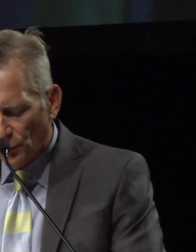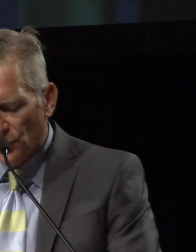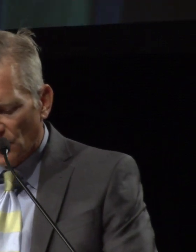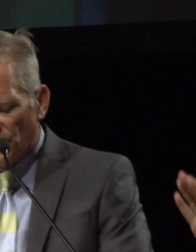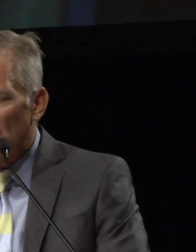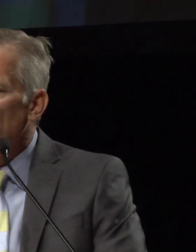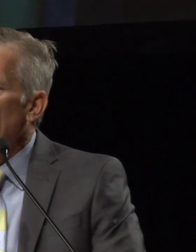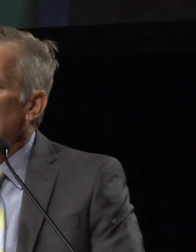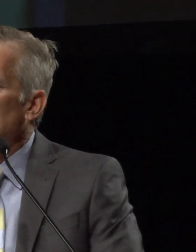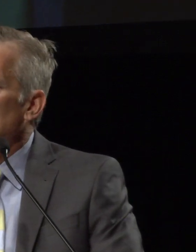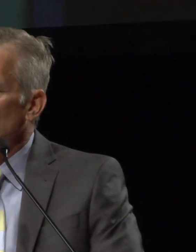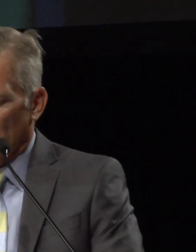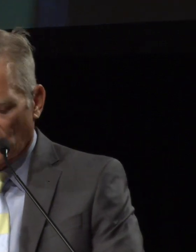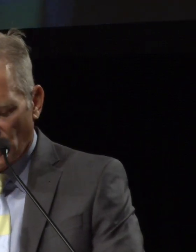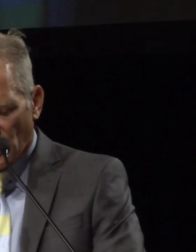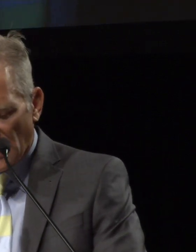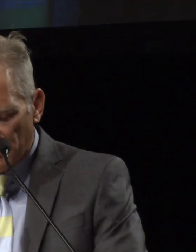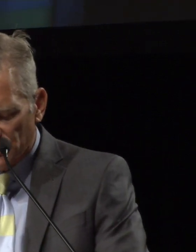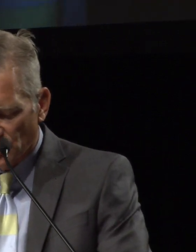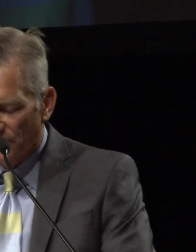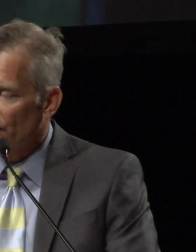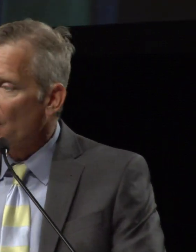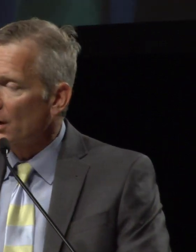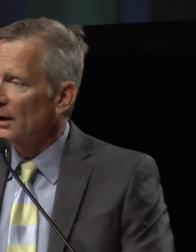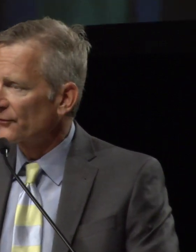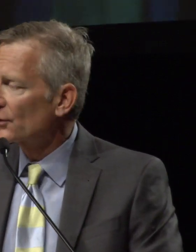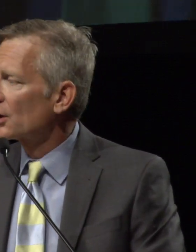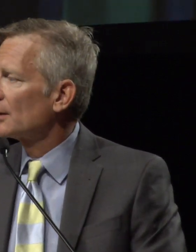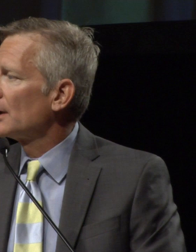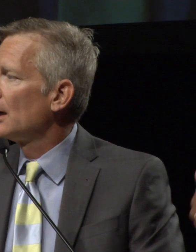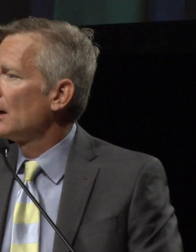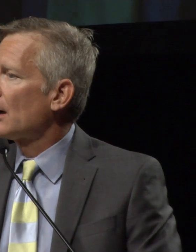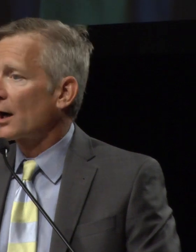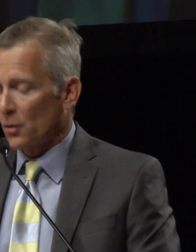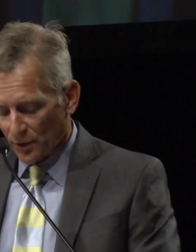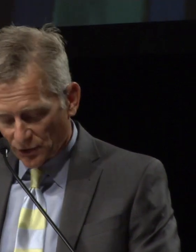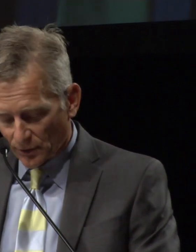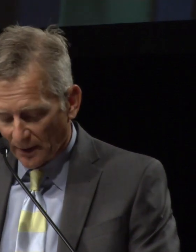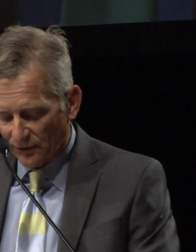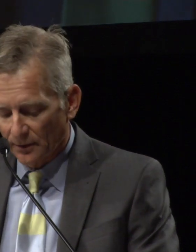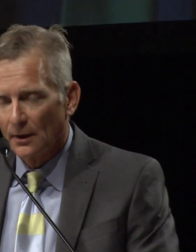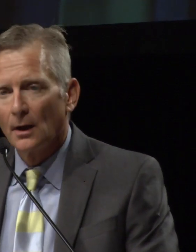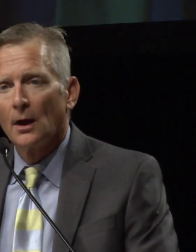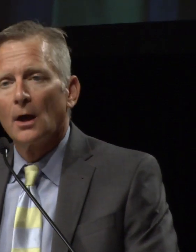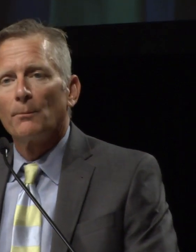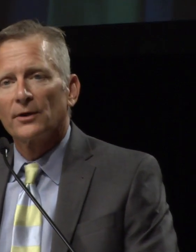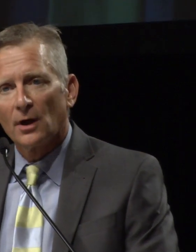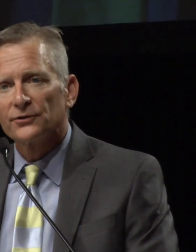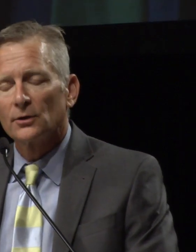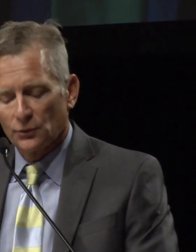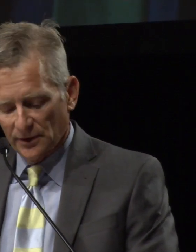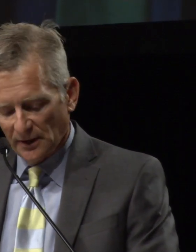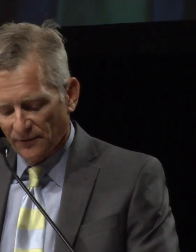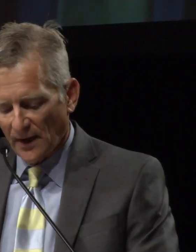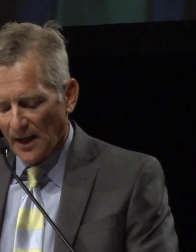THROUGH YOUR FEEDBACK, WE ARE ABLE TO AFFIRM OUR CORE STRENGTHS BUT ALSO TO IDENTIFY